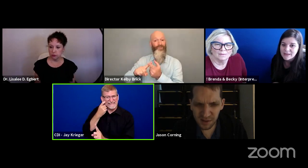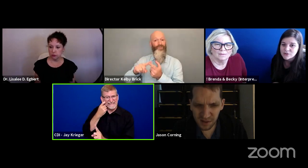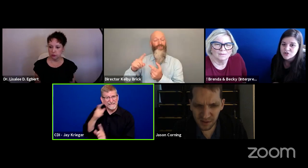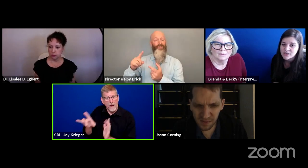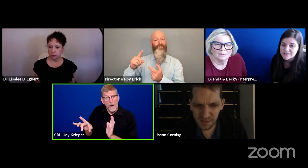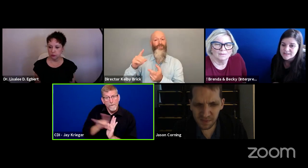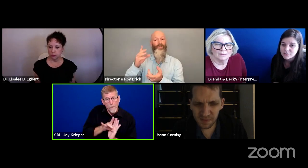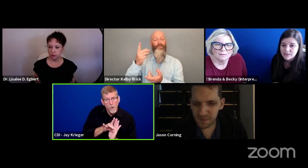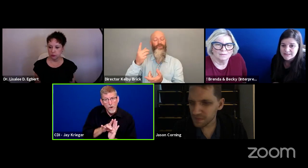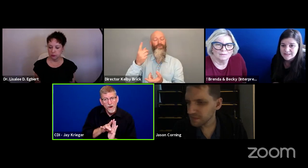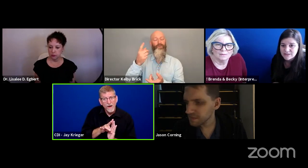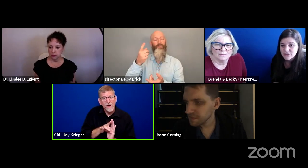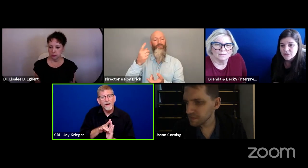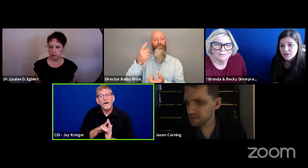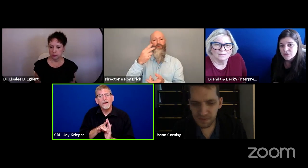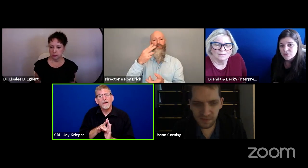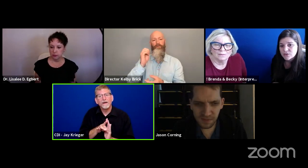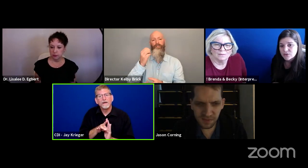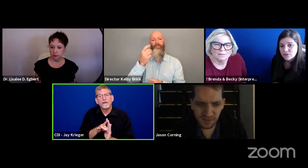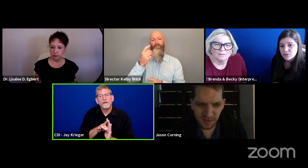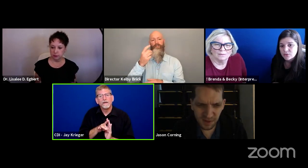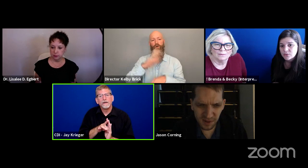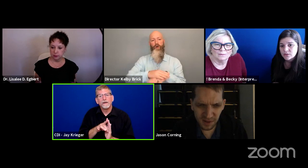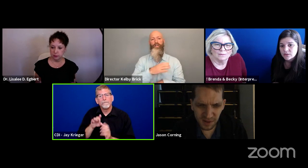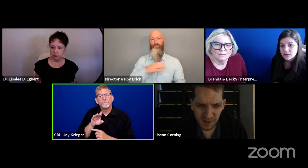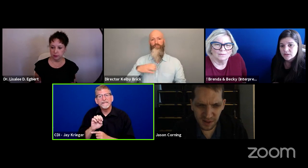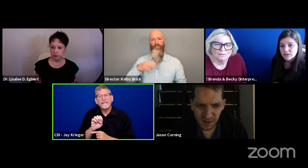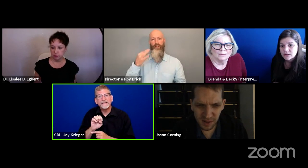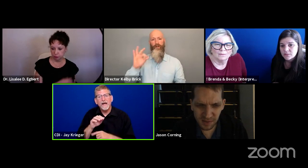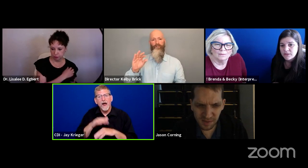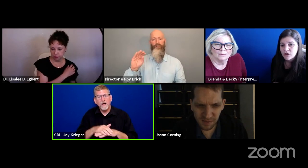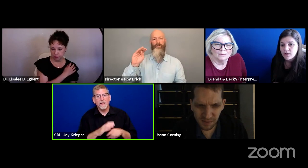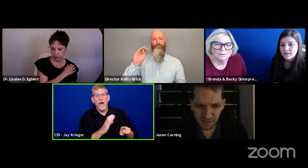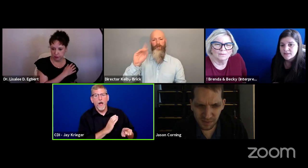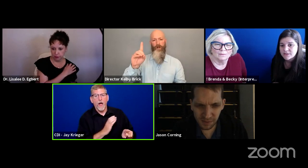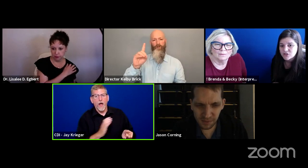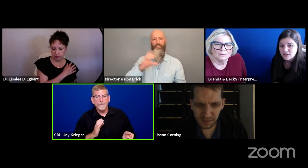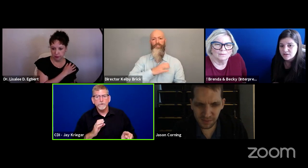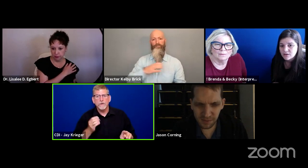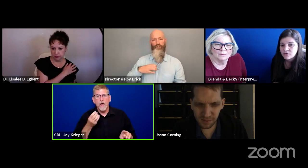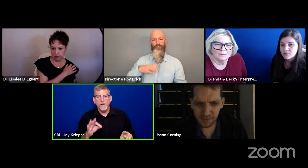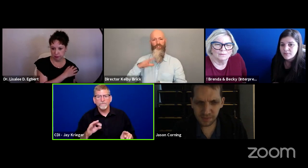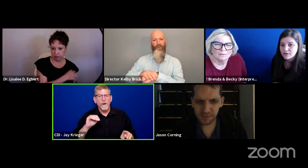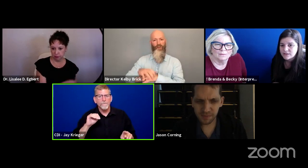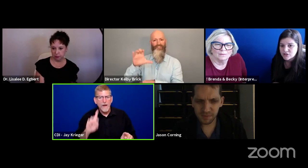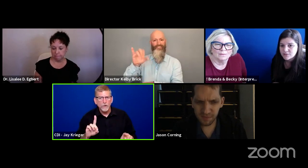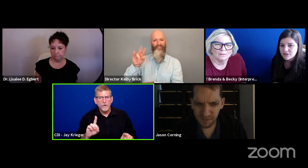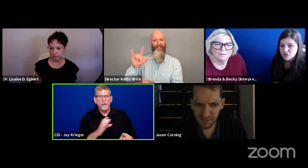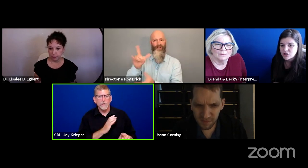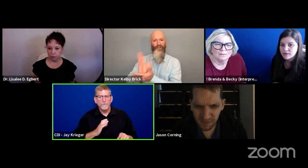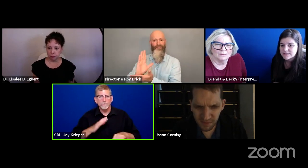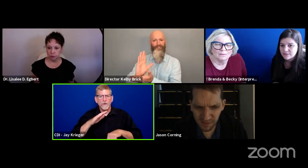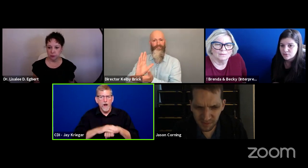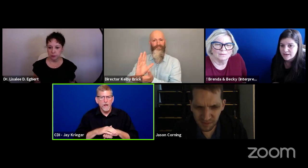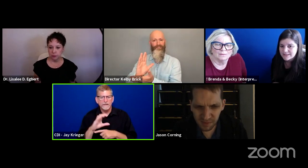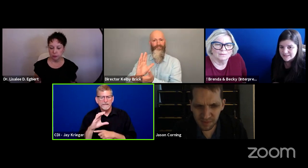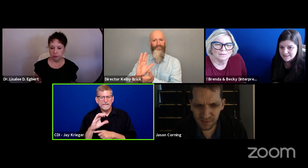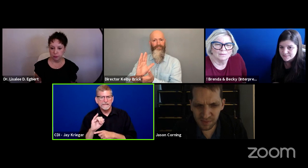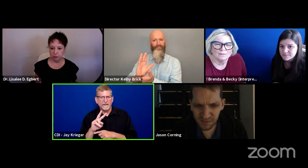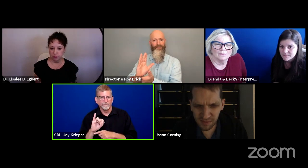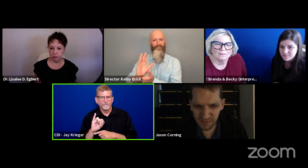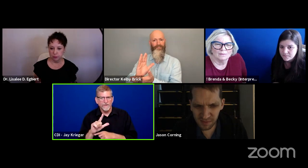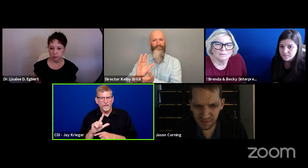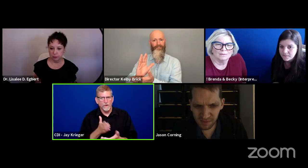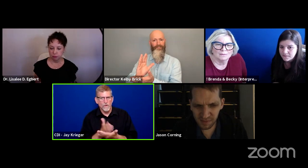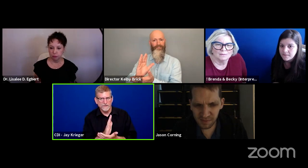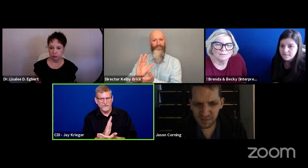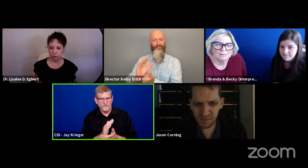He was just appointed to be on the commission for Maryland Commission on Civil Rights.